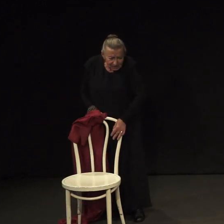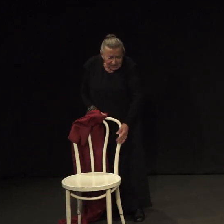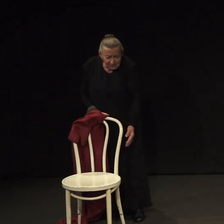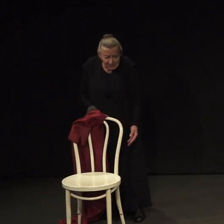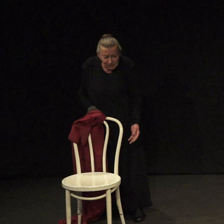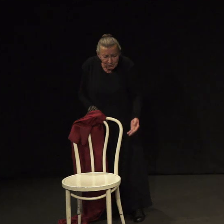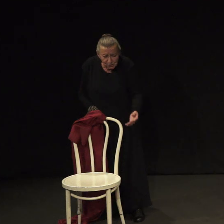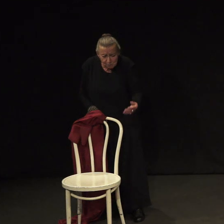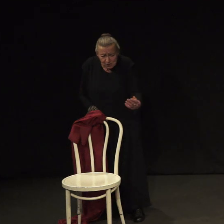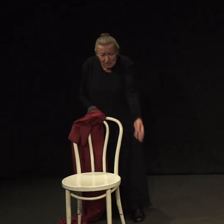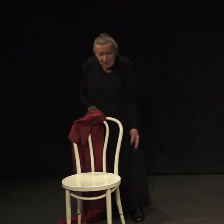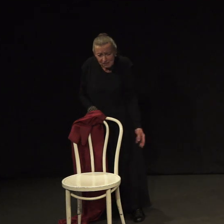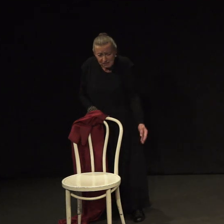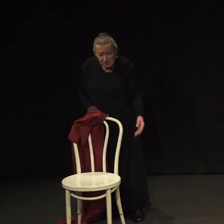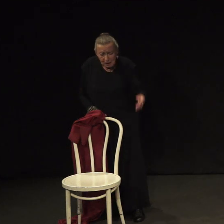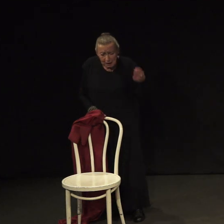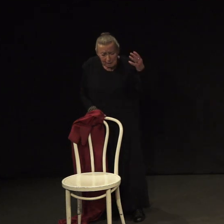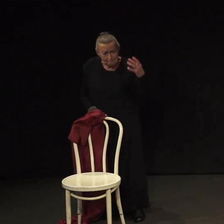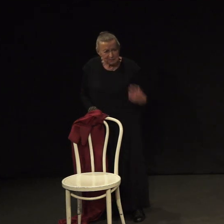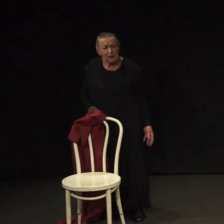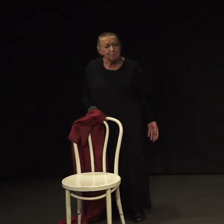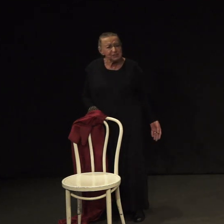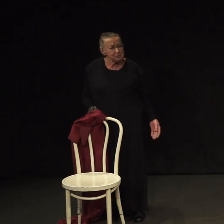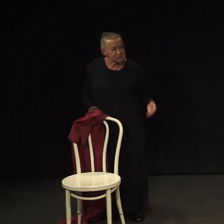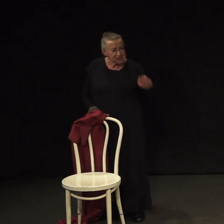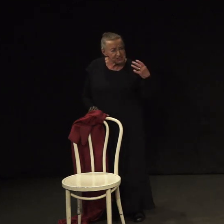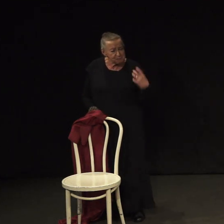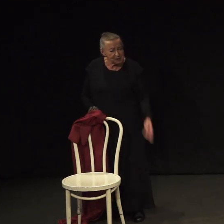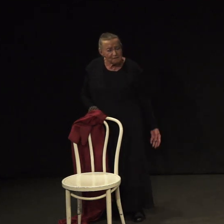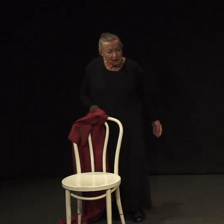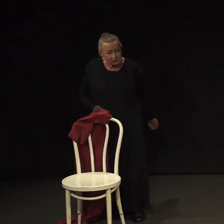They mean to drink, eat, sing the night away.